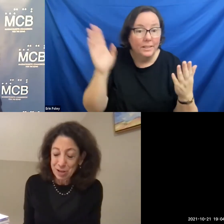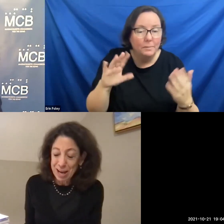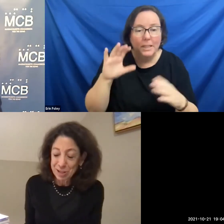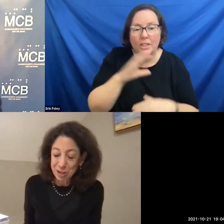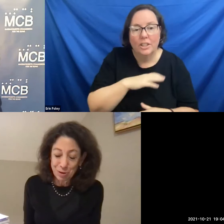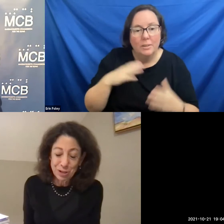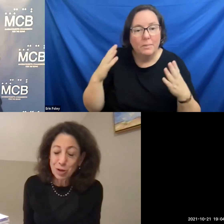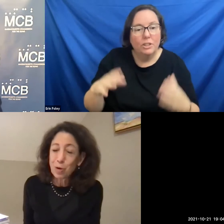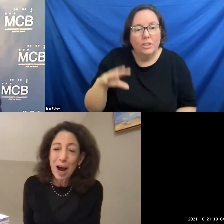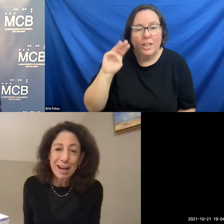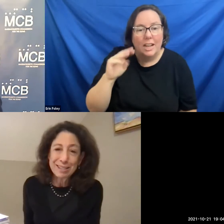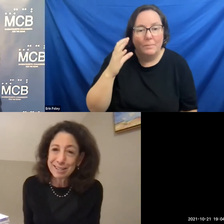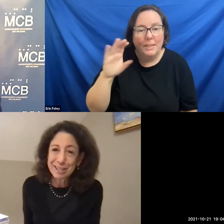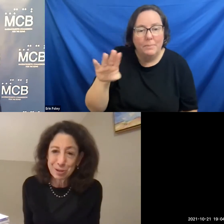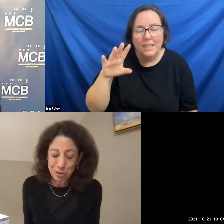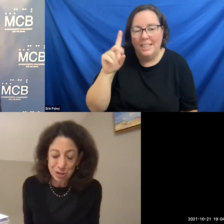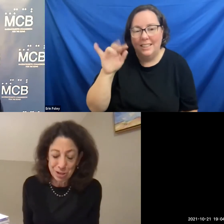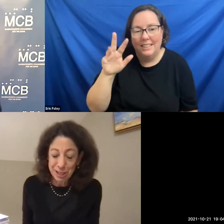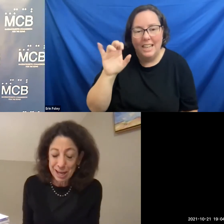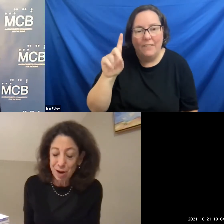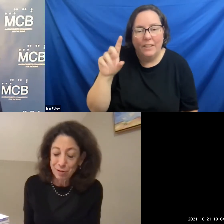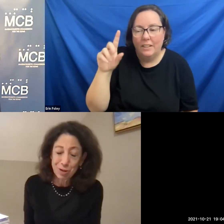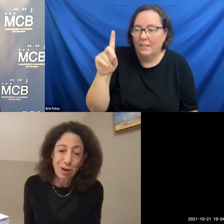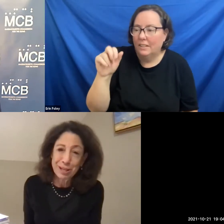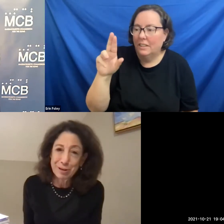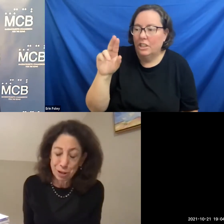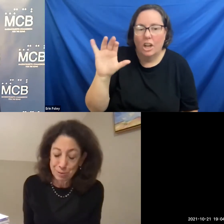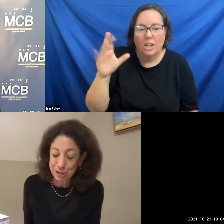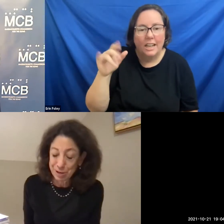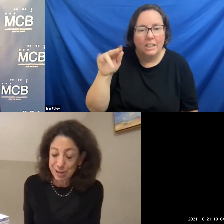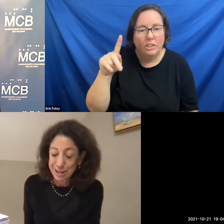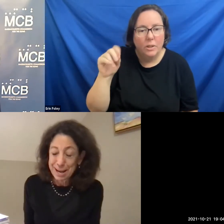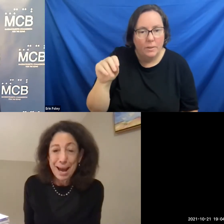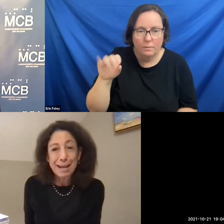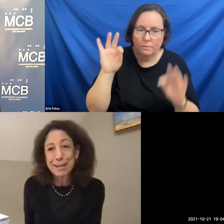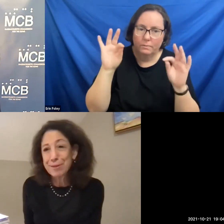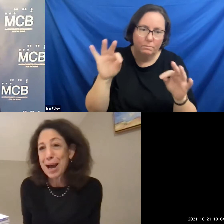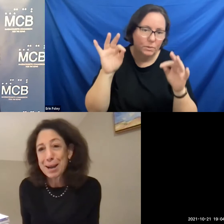D'Arcangelo is so ideally suited to kick off Thought Leadership Series and David, I am